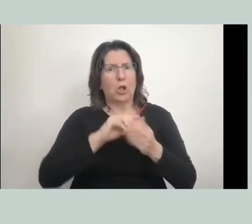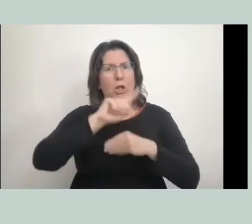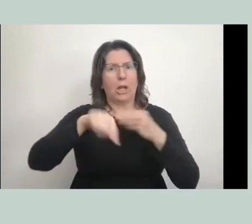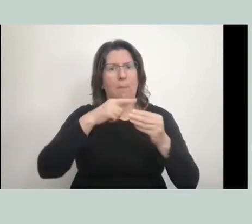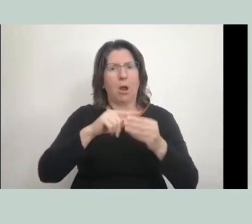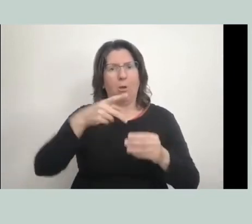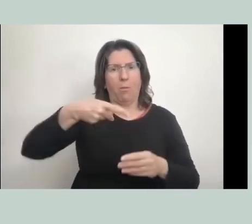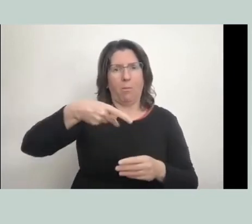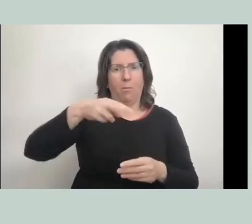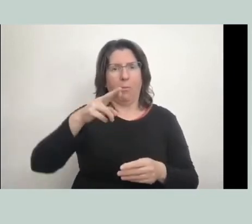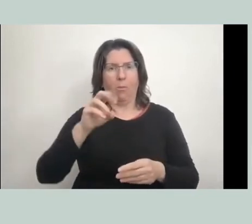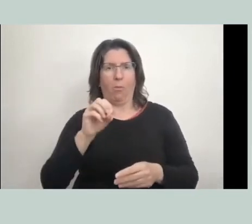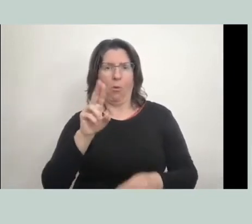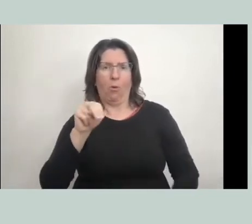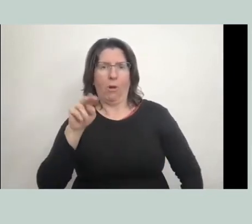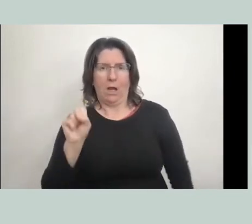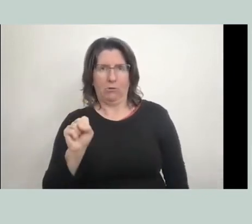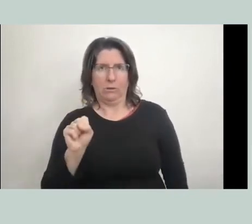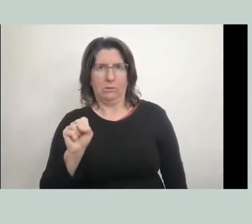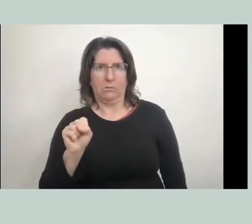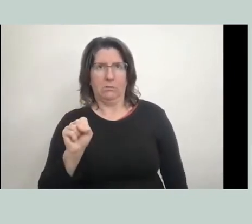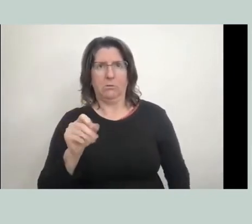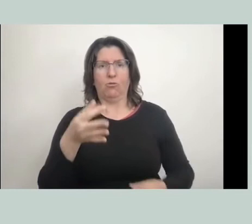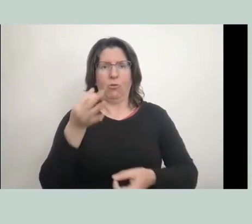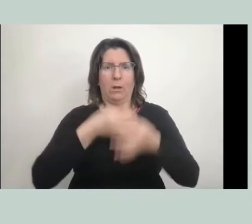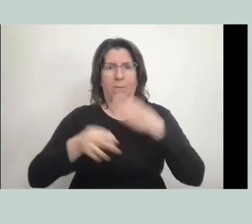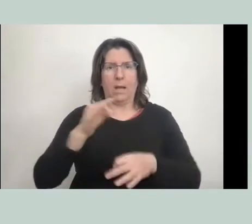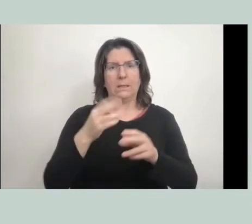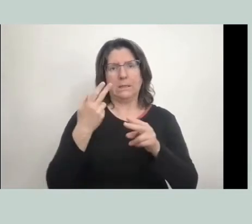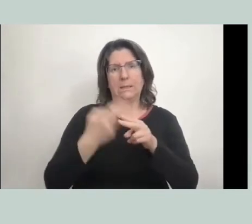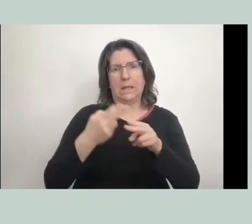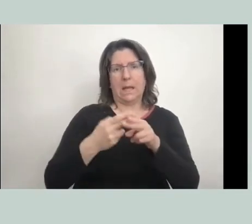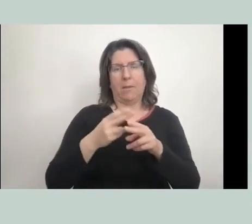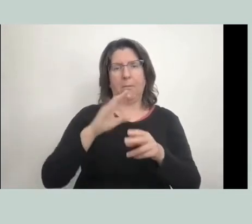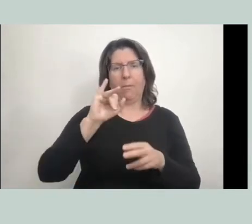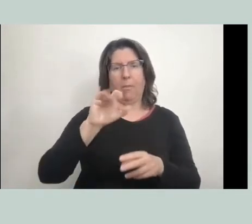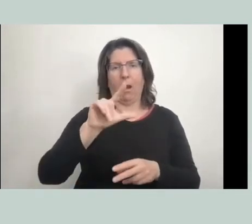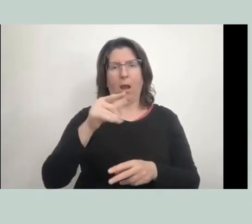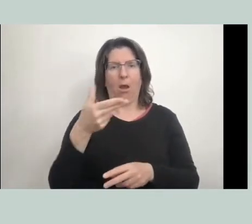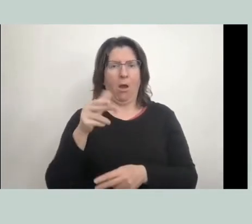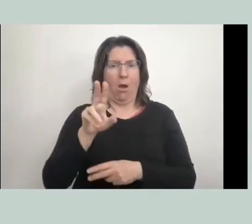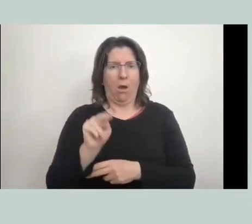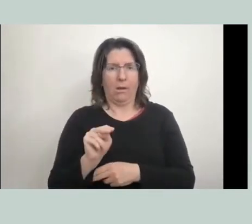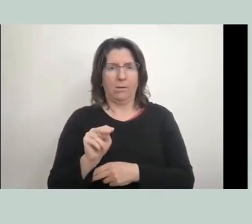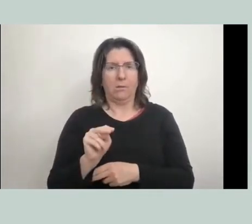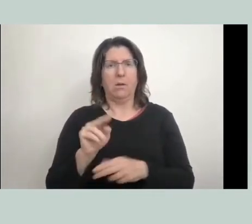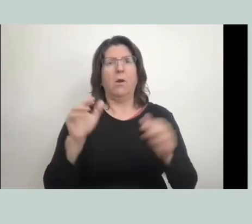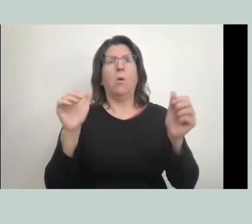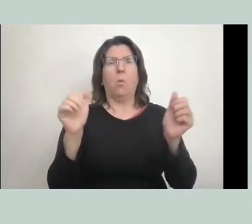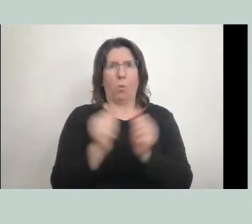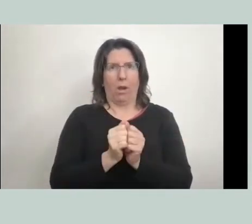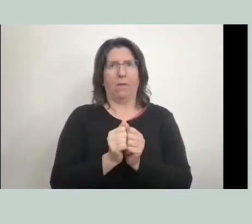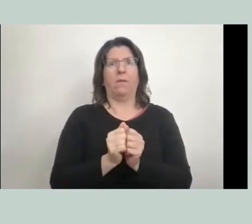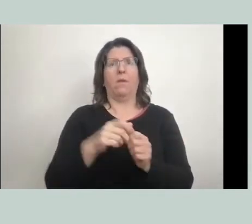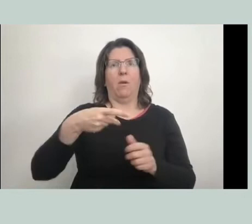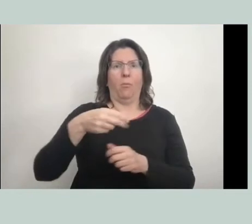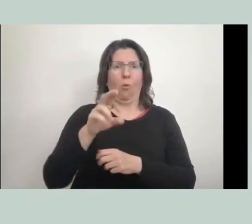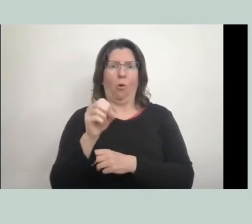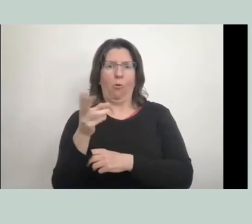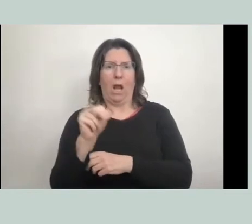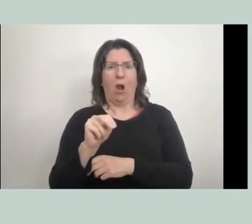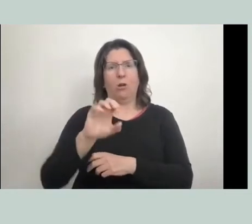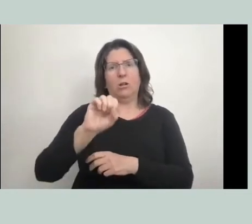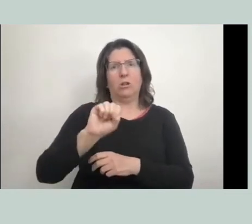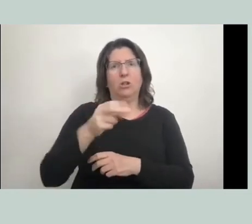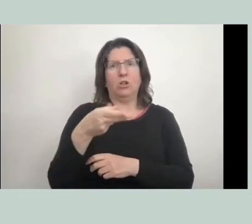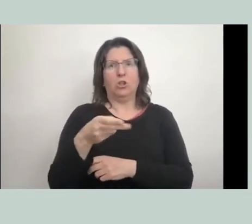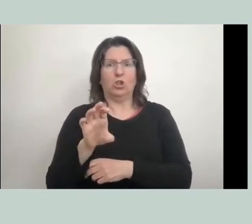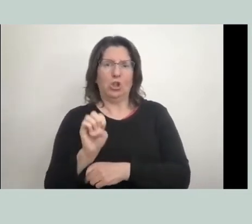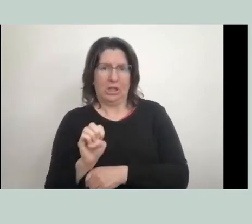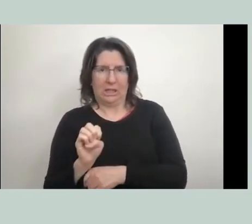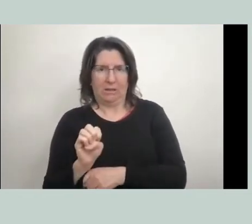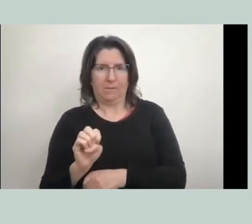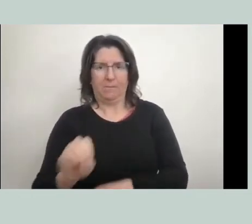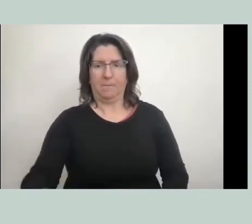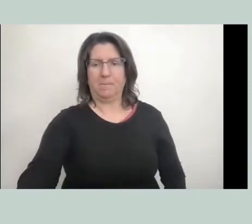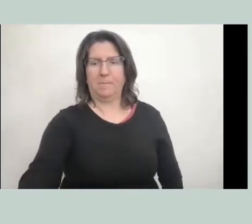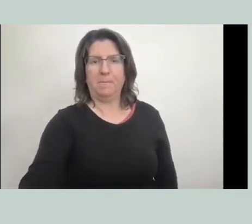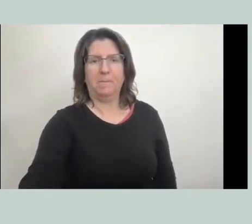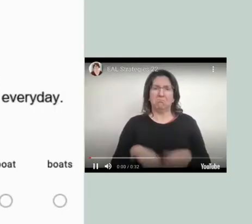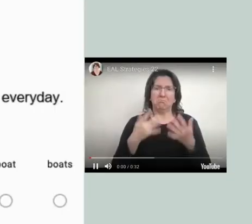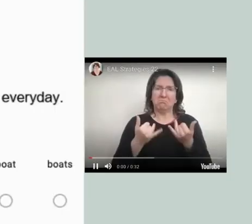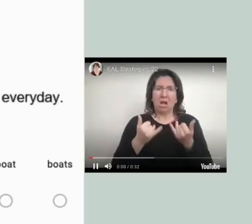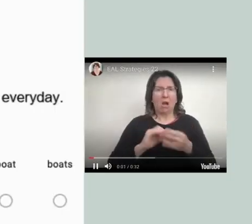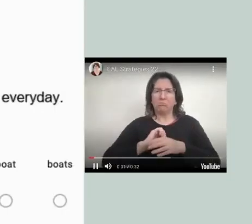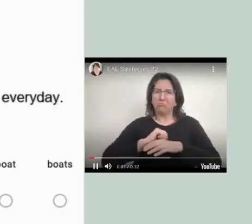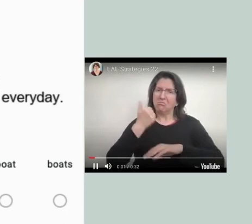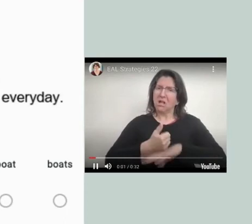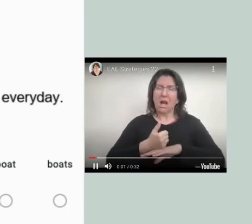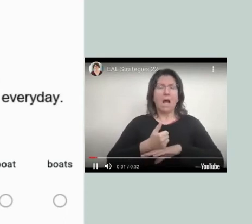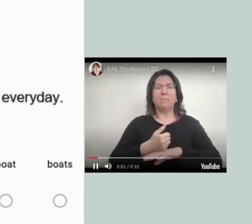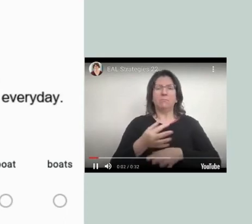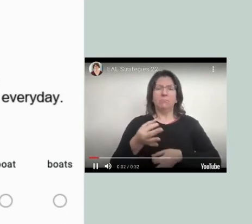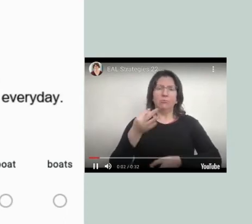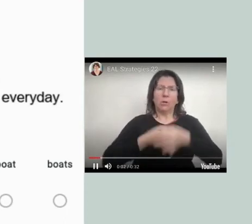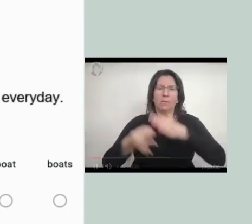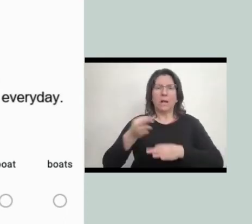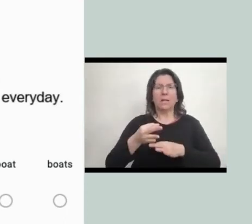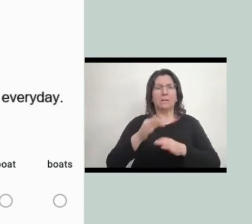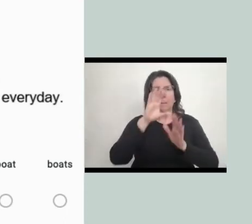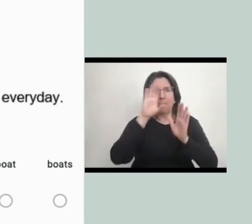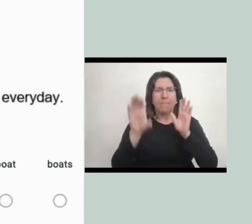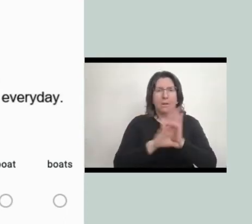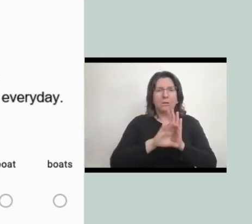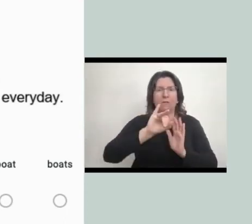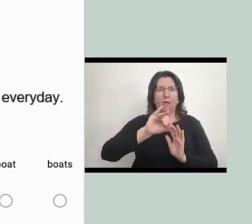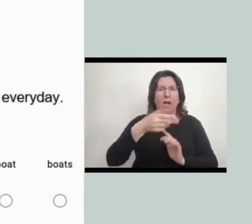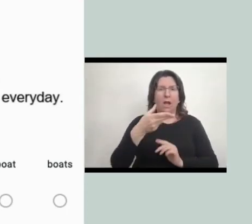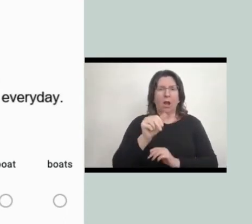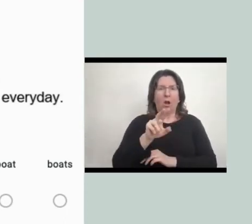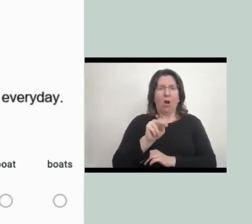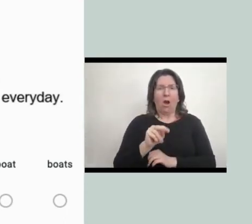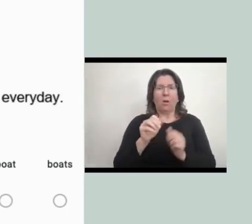We're focusing on pronouns - how they replace a name. In this case 'Ilhan.' We're looking for them to choose the word 'she.'